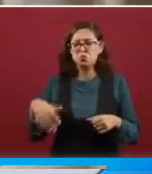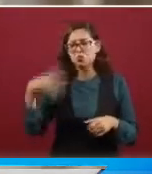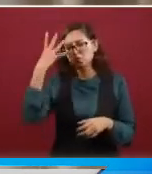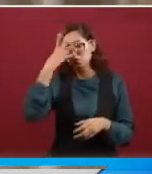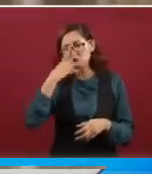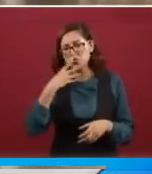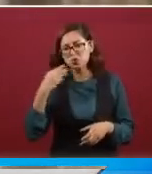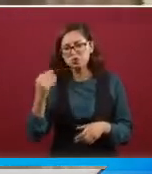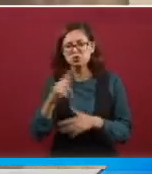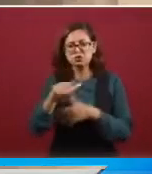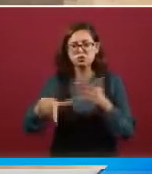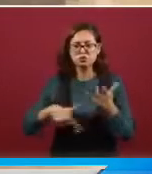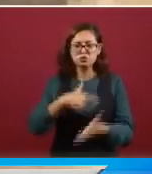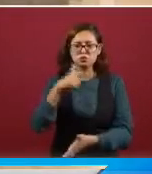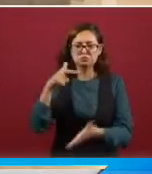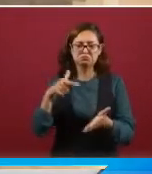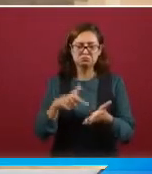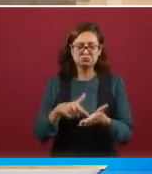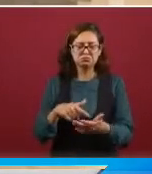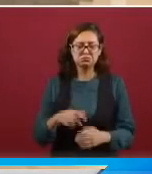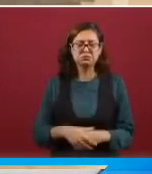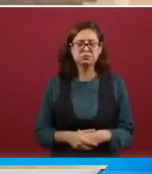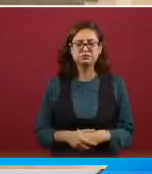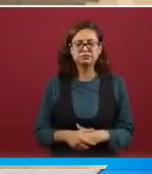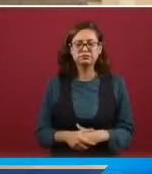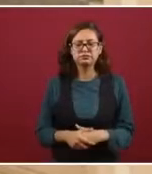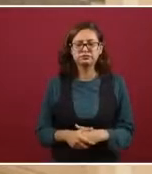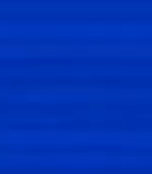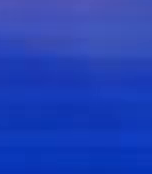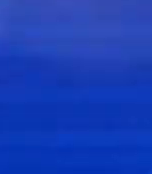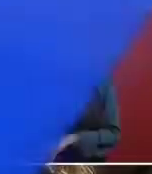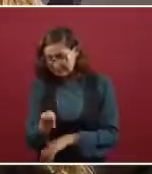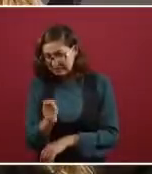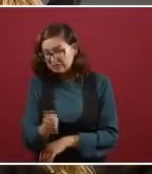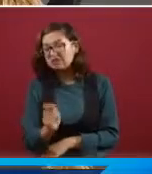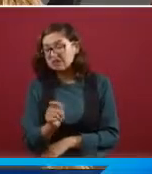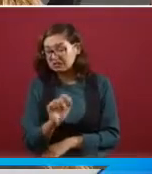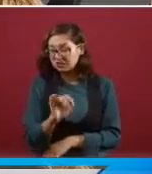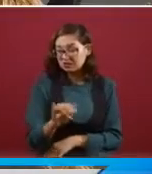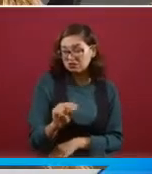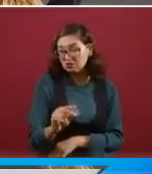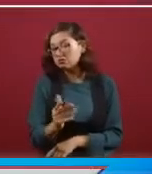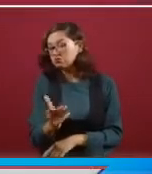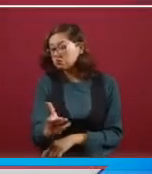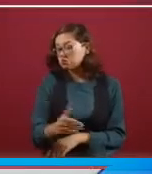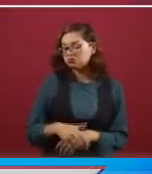and now with the budget for the maintenance of schools 3. Mining Agreements